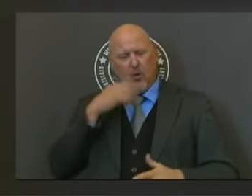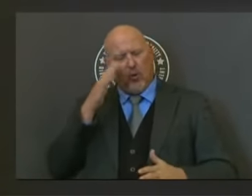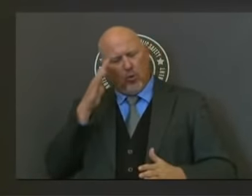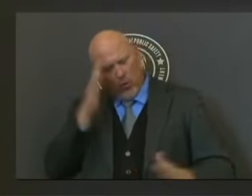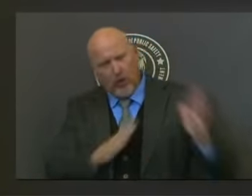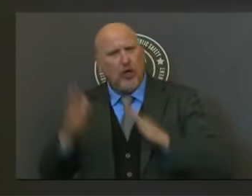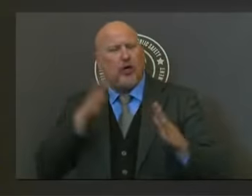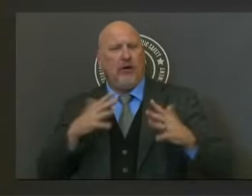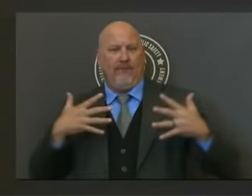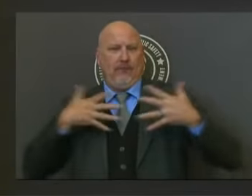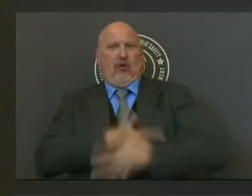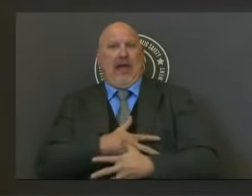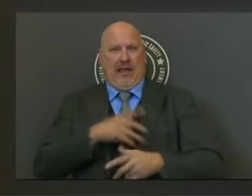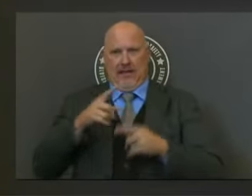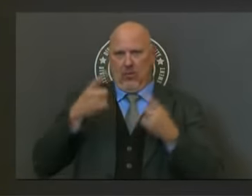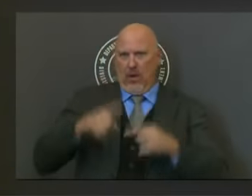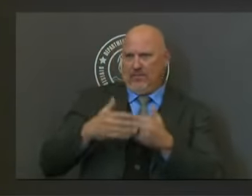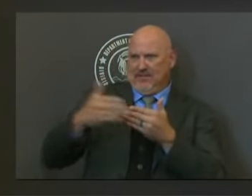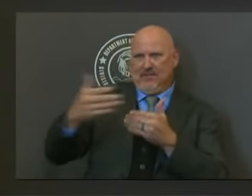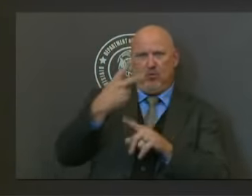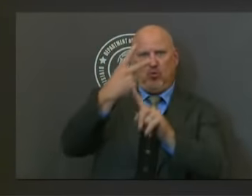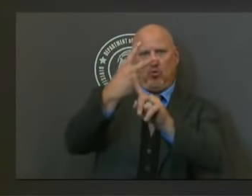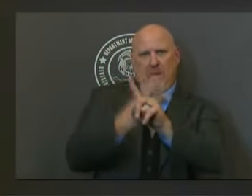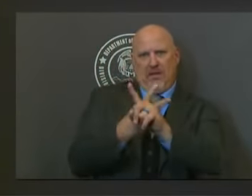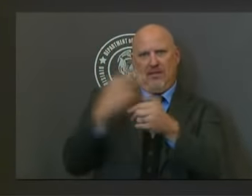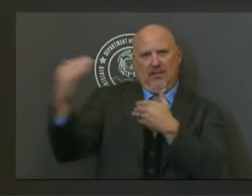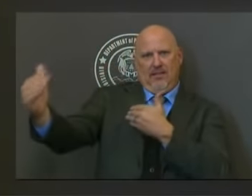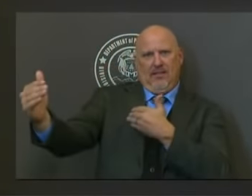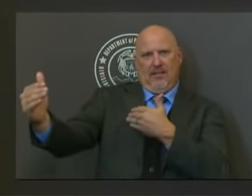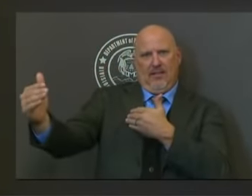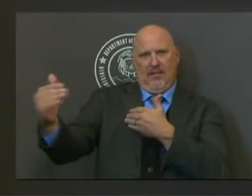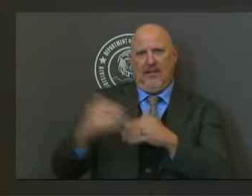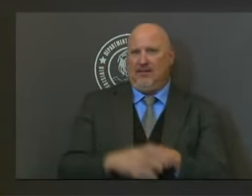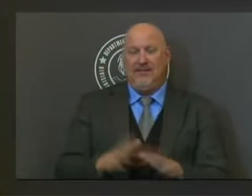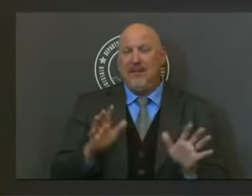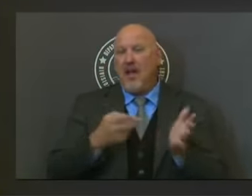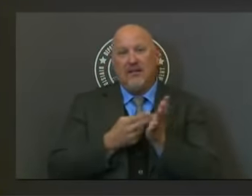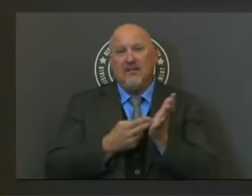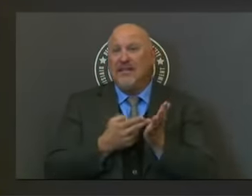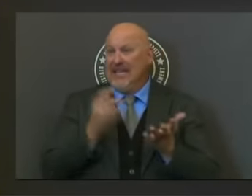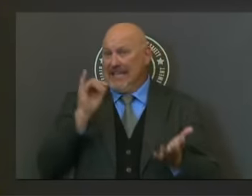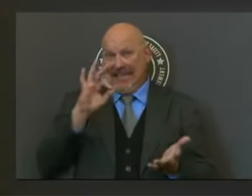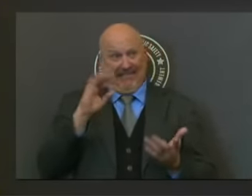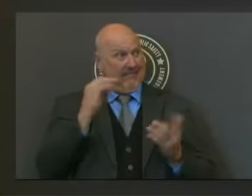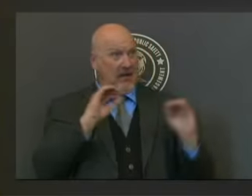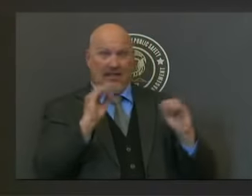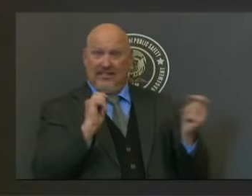unless something changes intermountain has been preparing